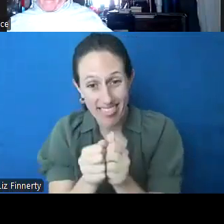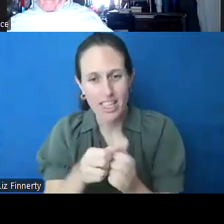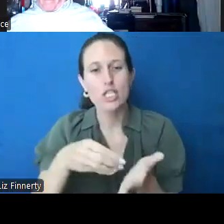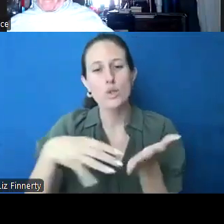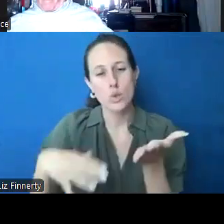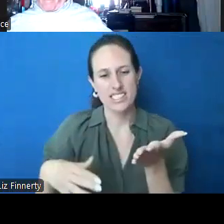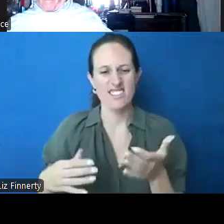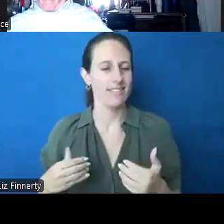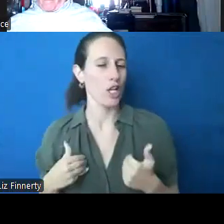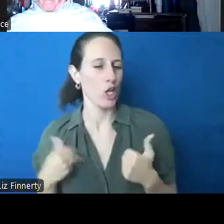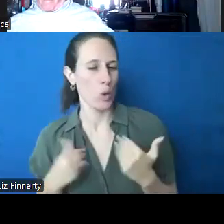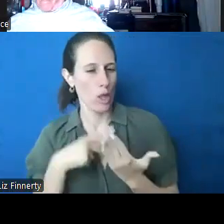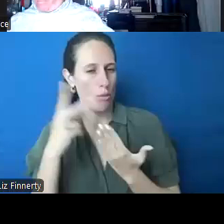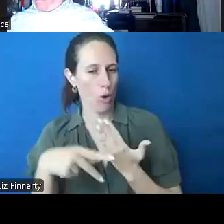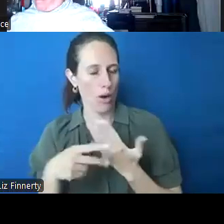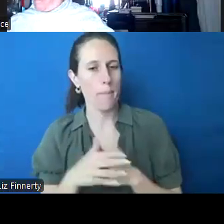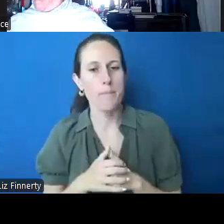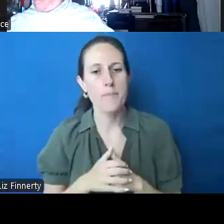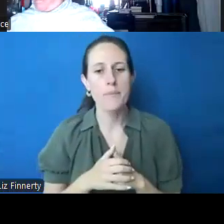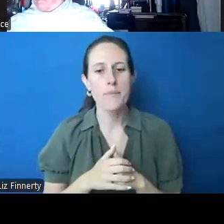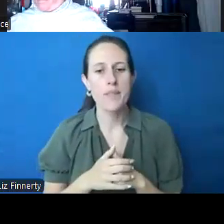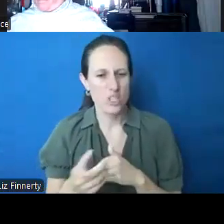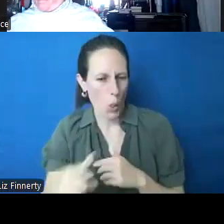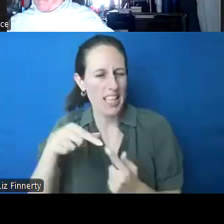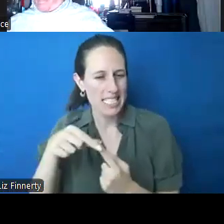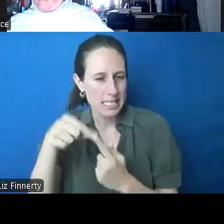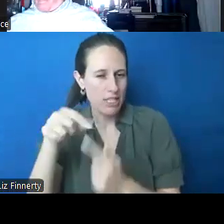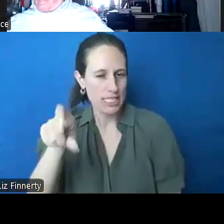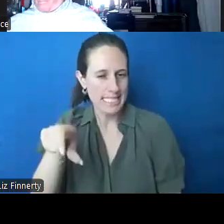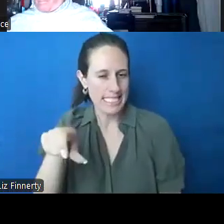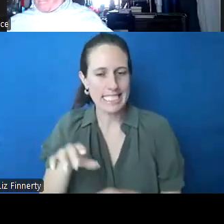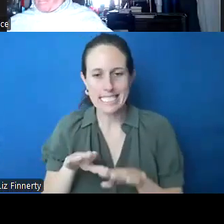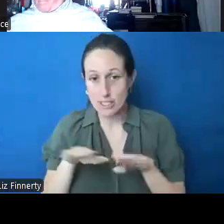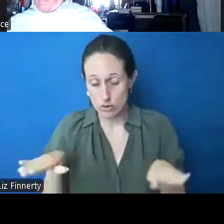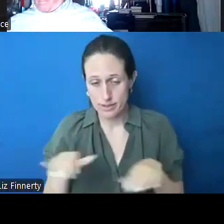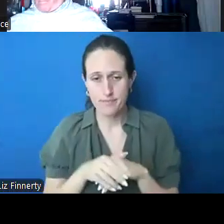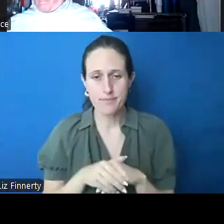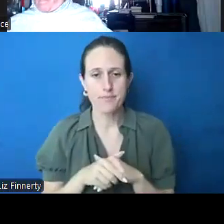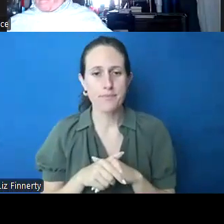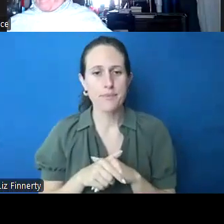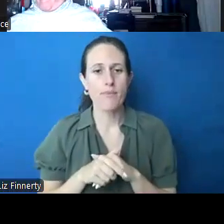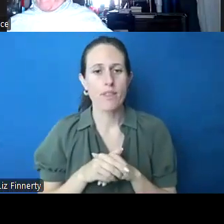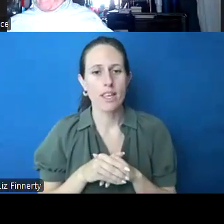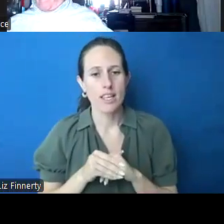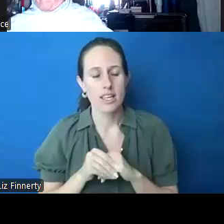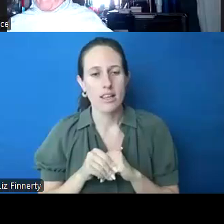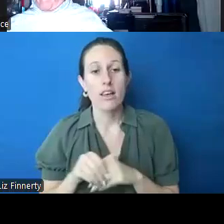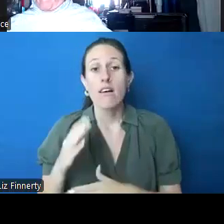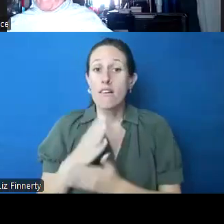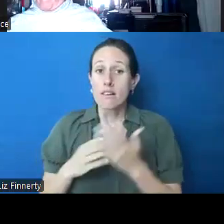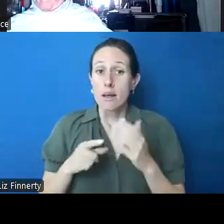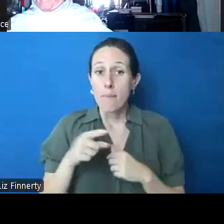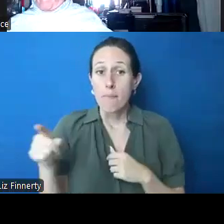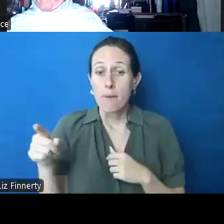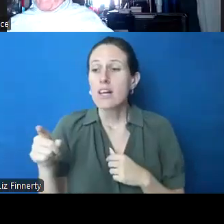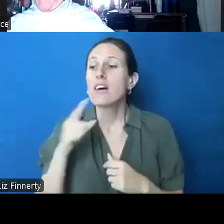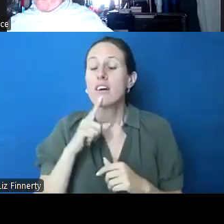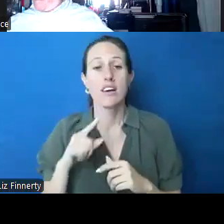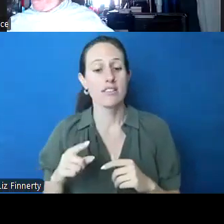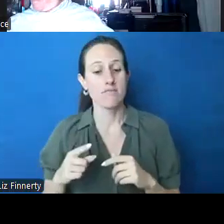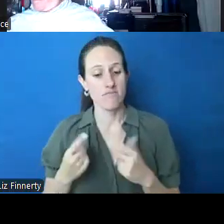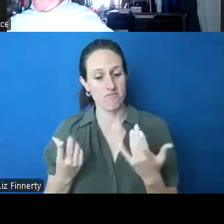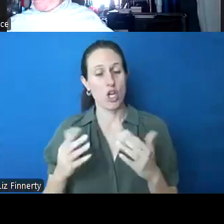youth programs and some are